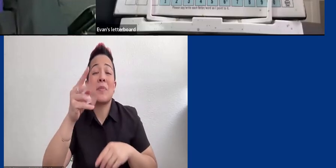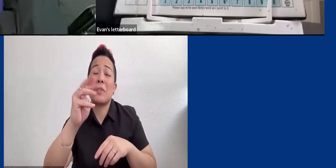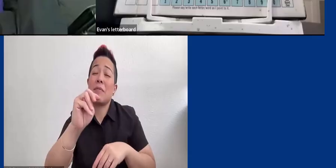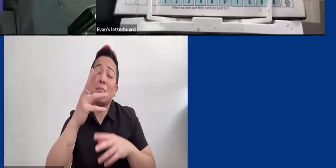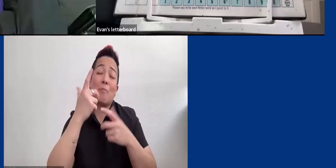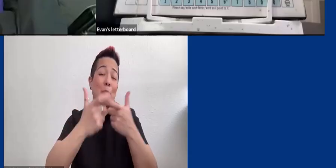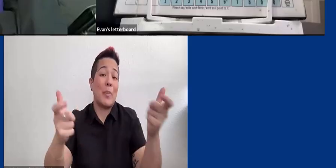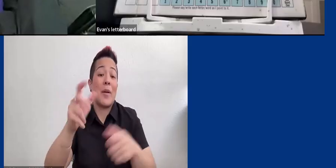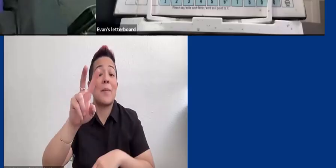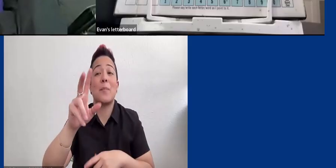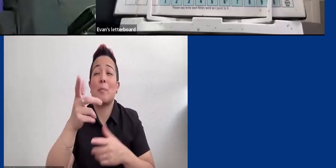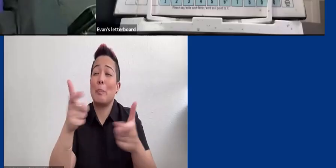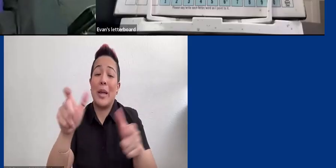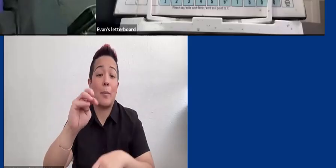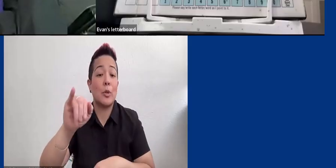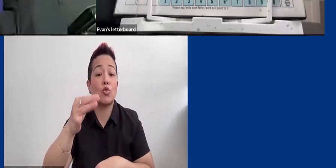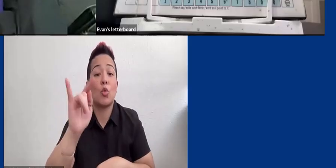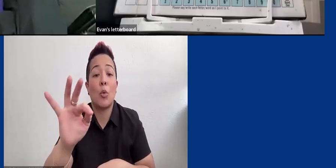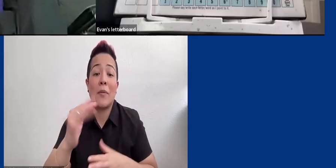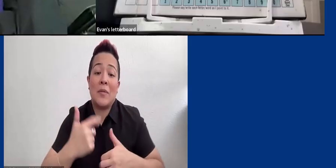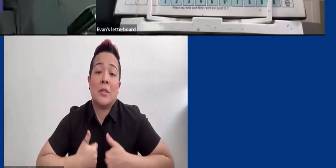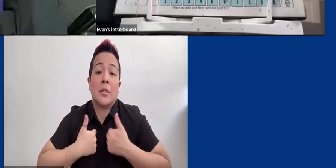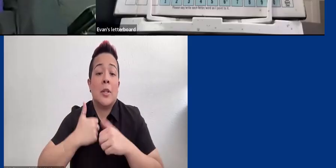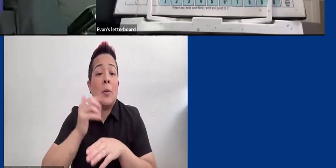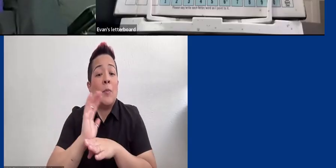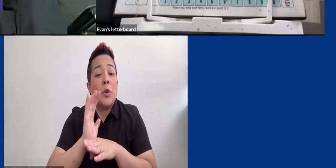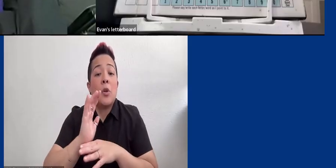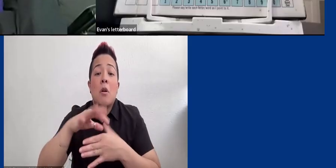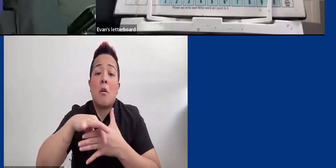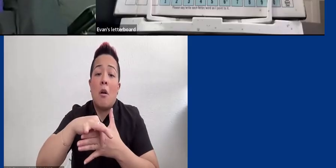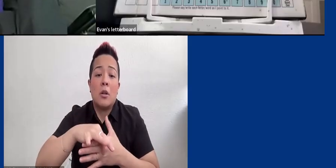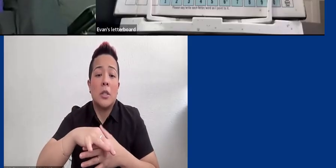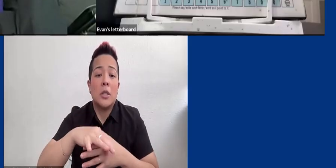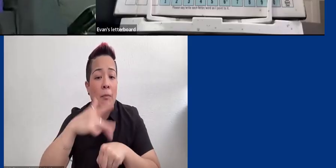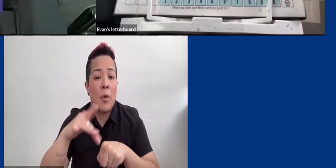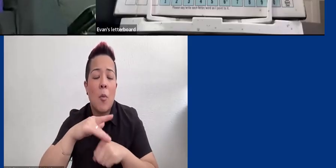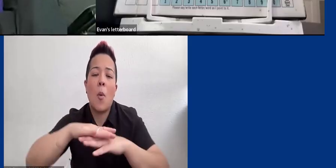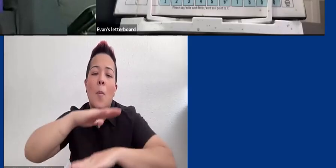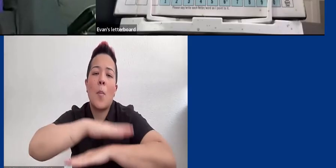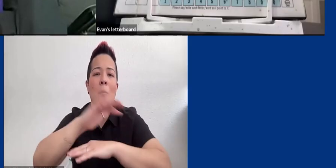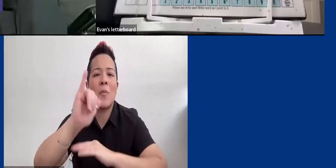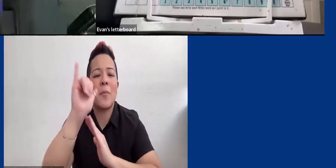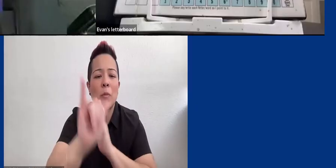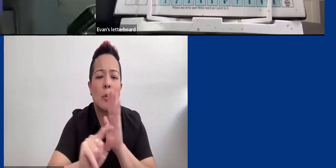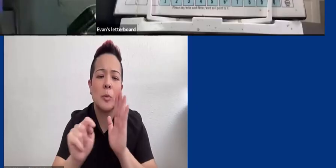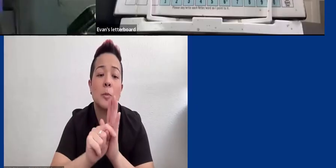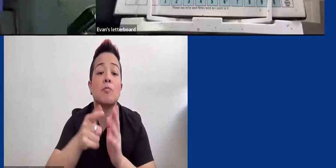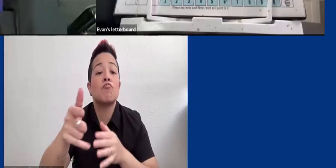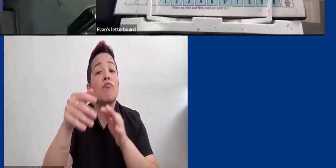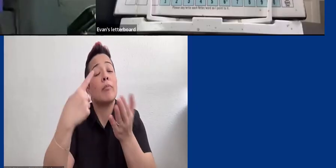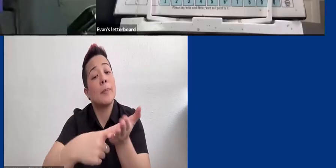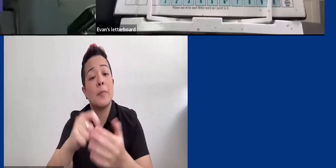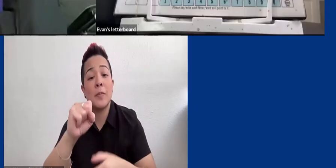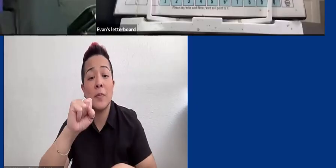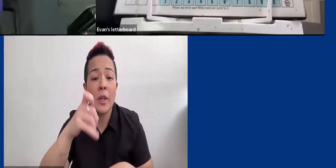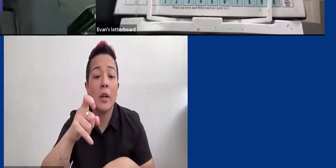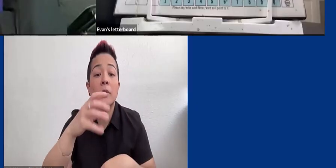sex and disability tends to be excessively long, often dense, and predominantly follows the rigid,